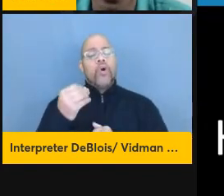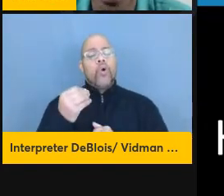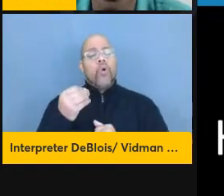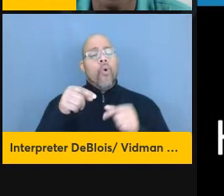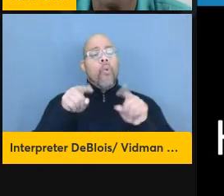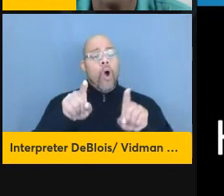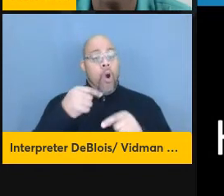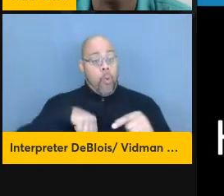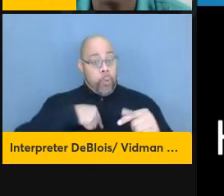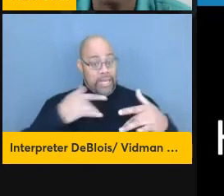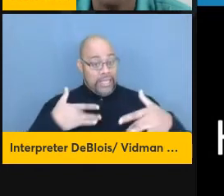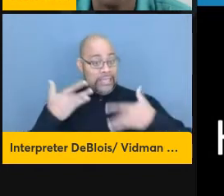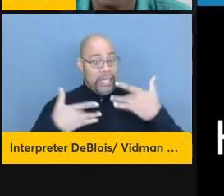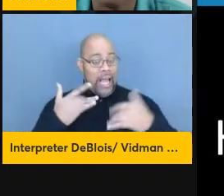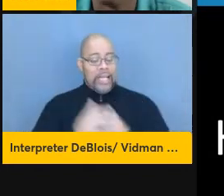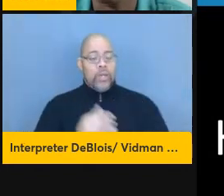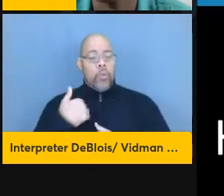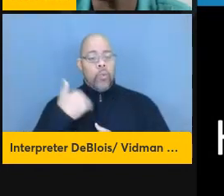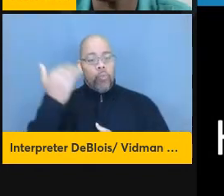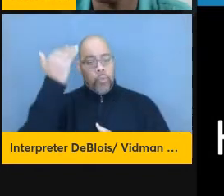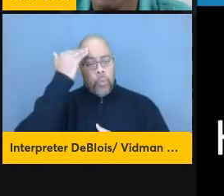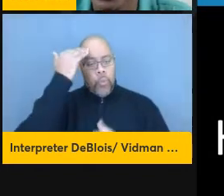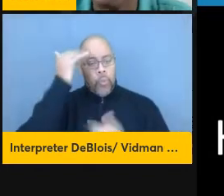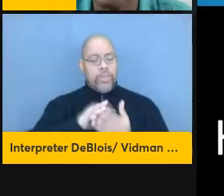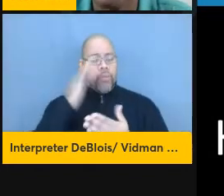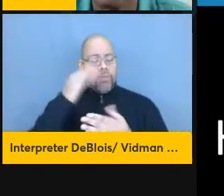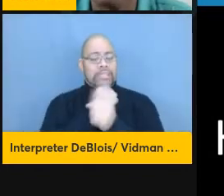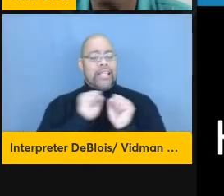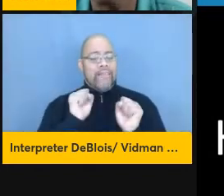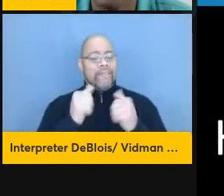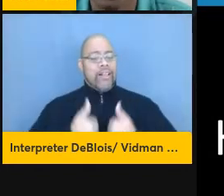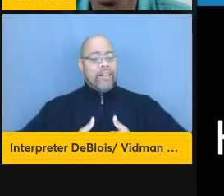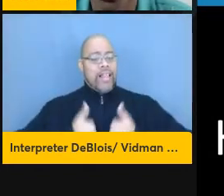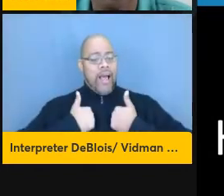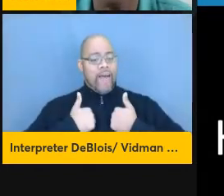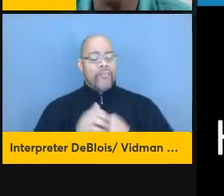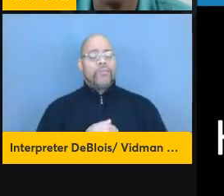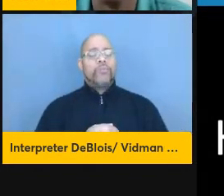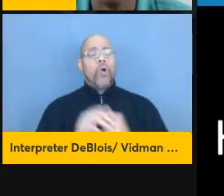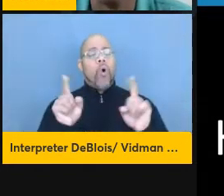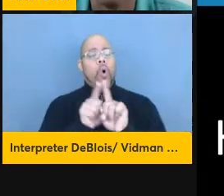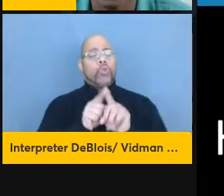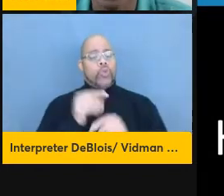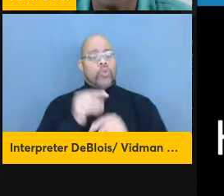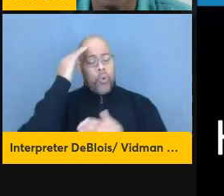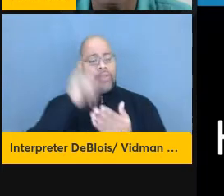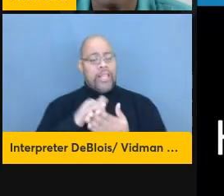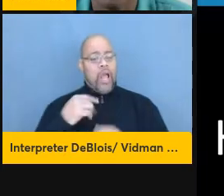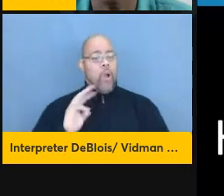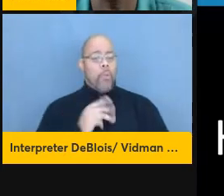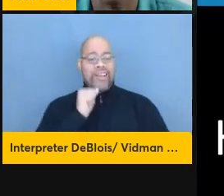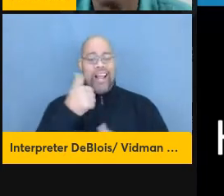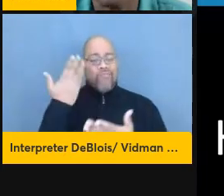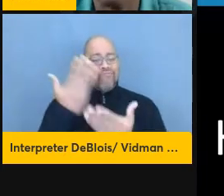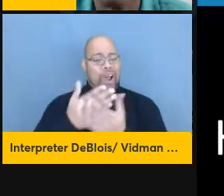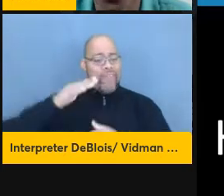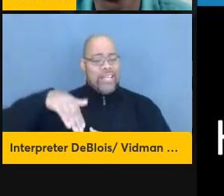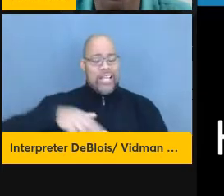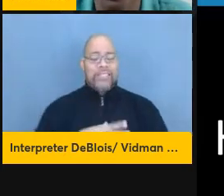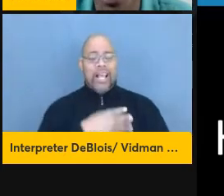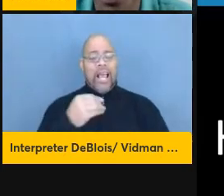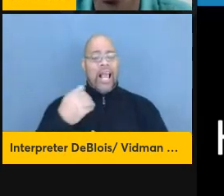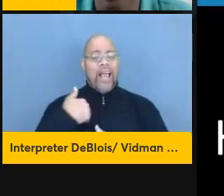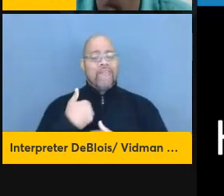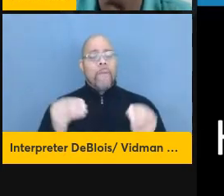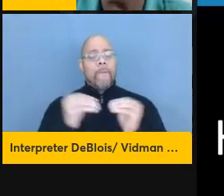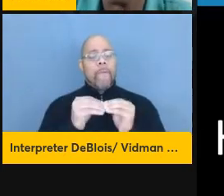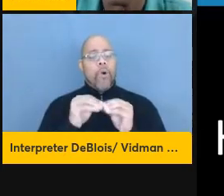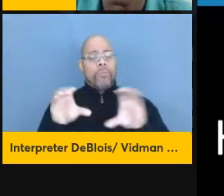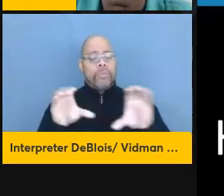excited, we know that it's gonna save lives, we also know that we're not there yet, and that there is more to be done. And